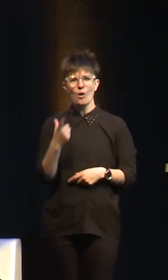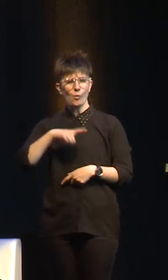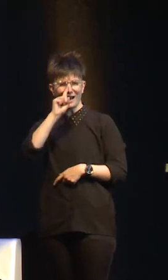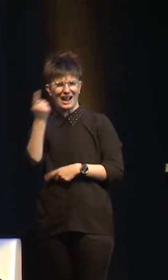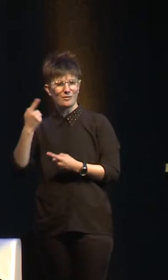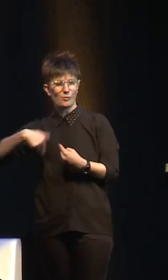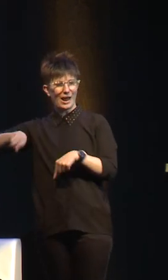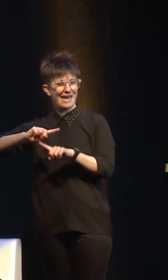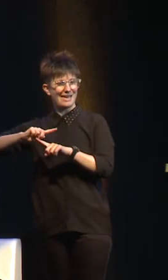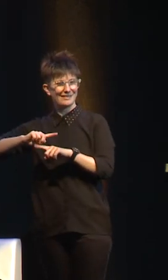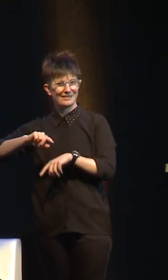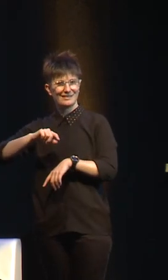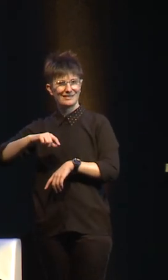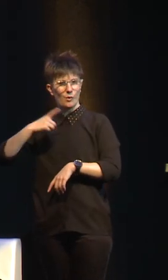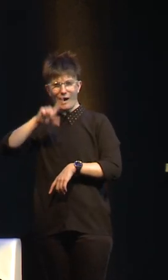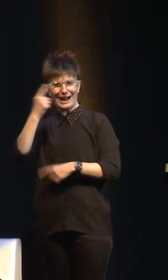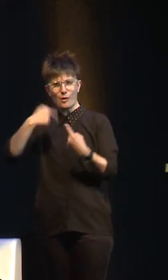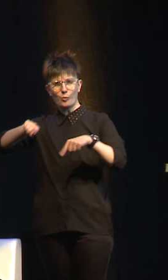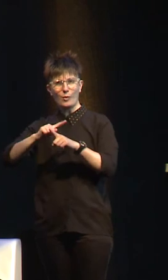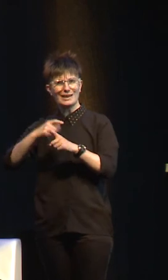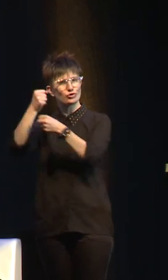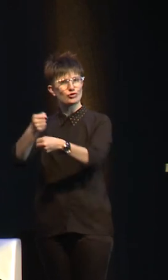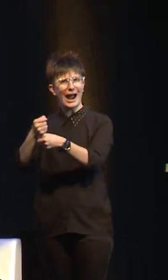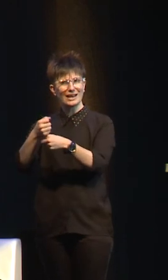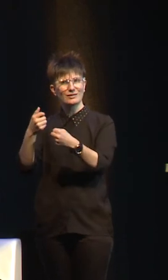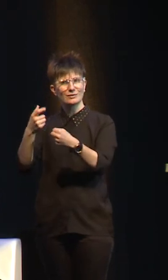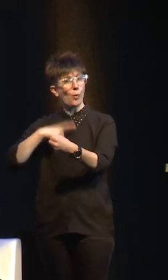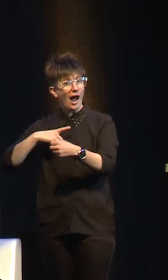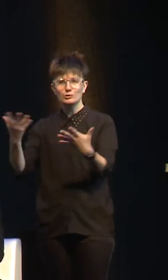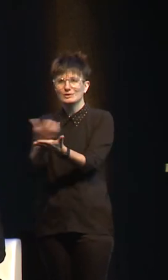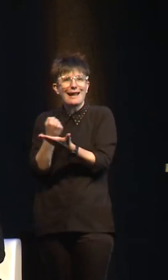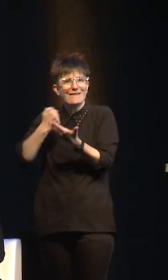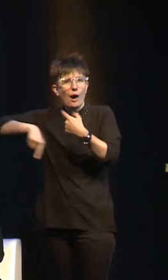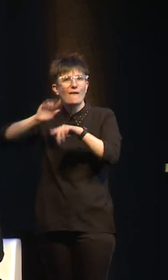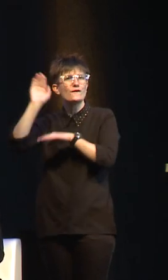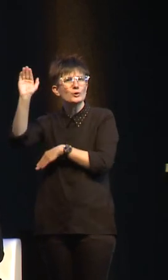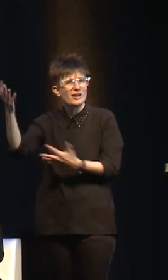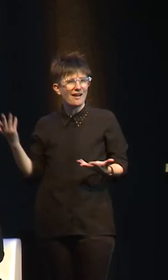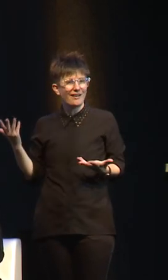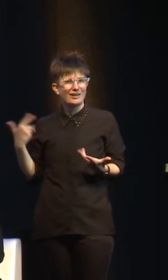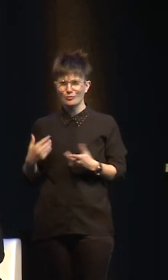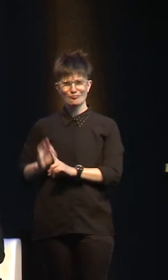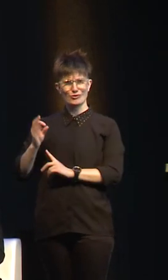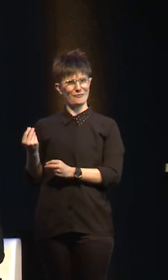go on strike to save our future?’ And so I think, I thought some of the comments were